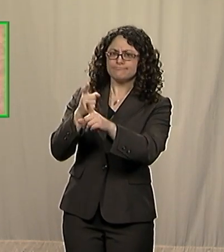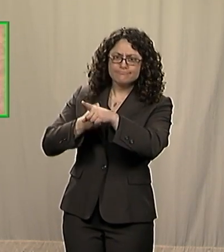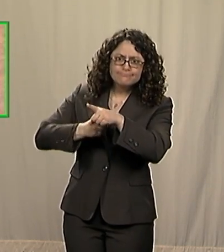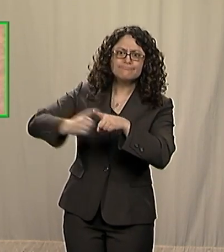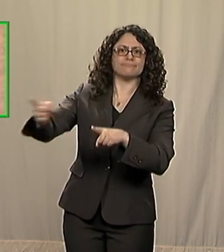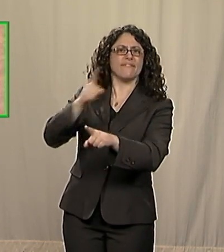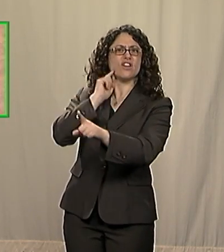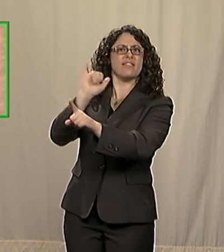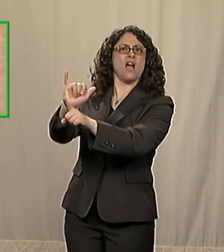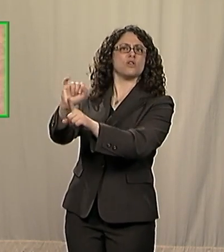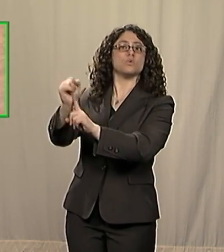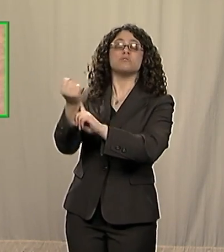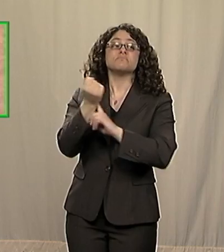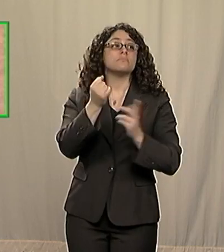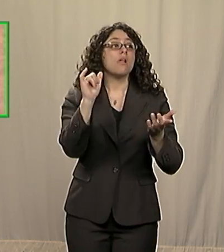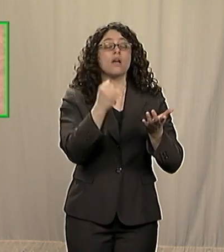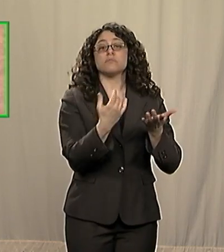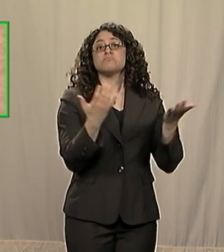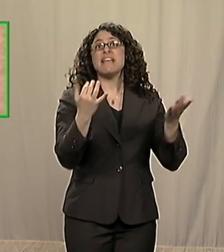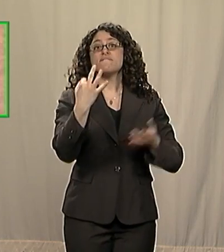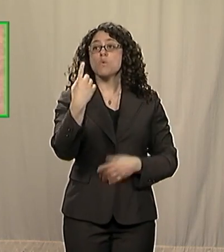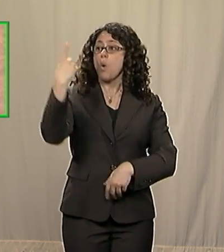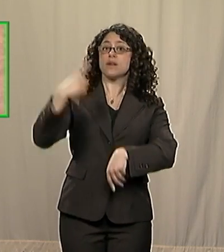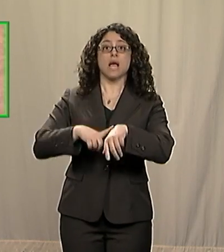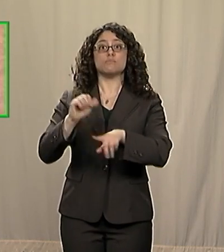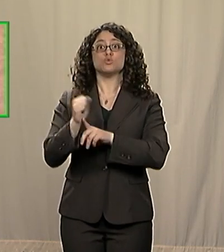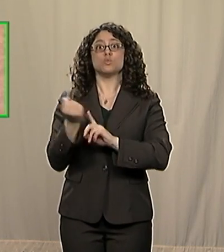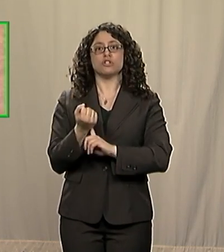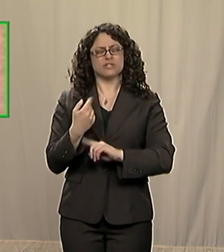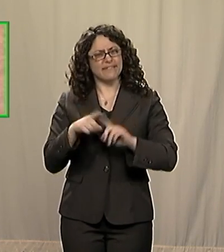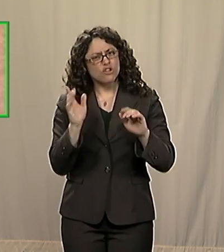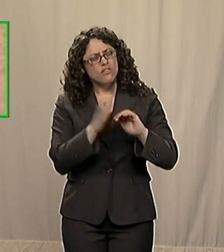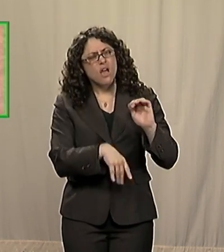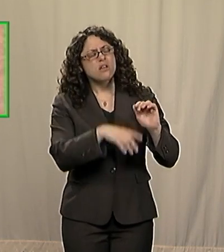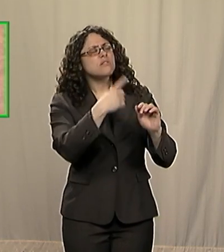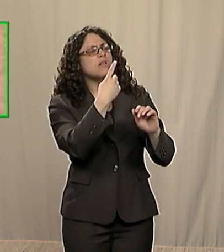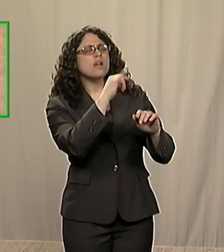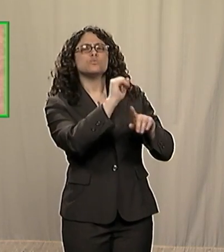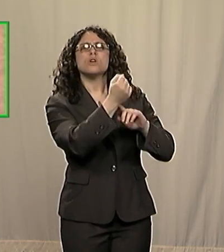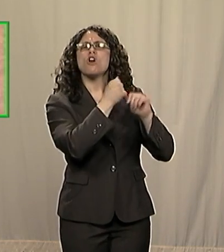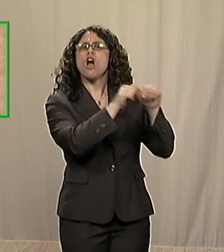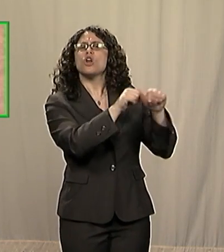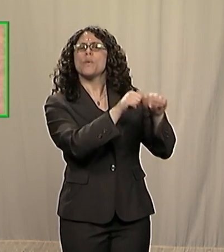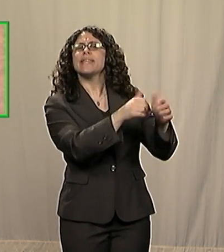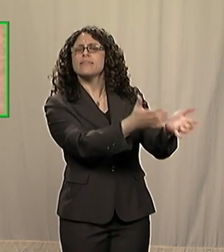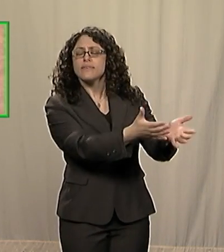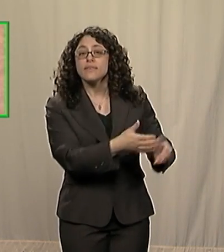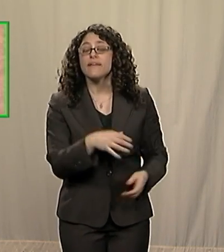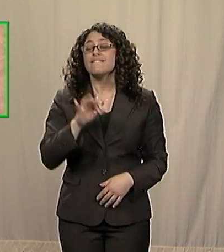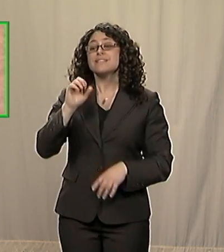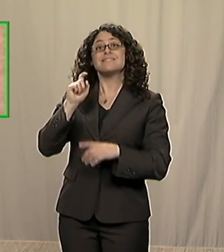Ongoing situations are different than one-off situations for example. If I'm working as a staff interpreter, the role space